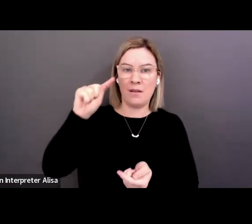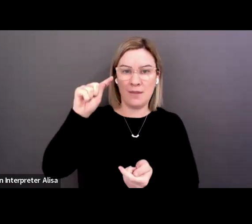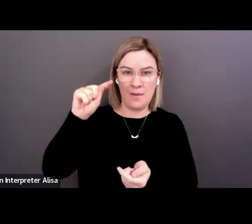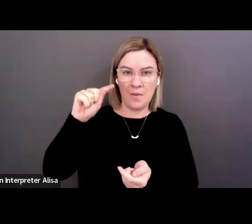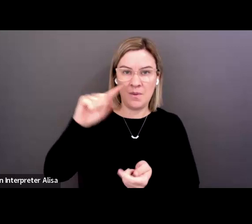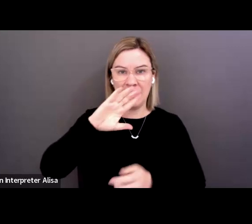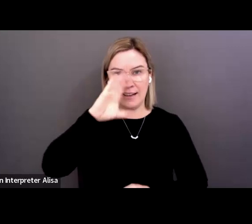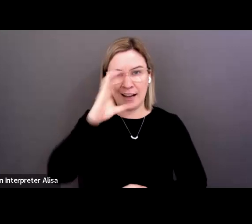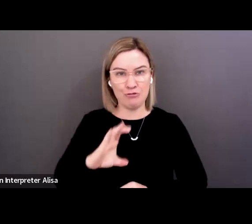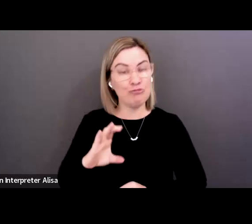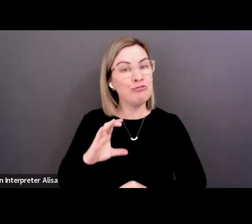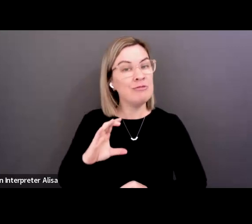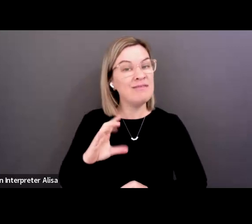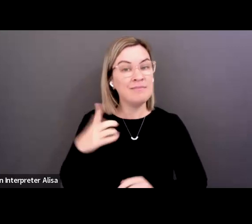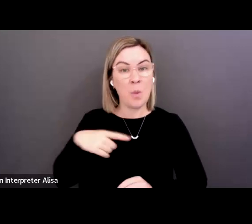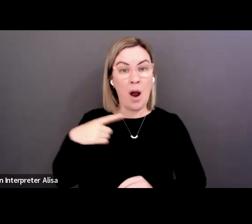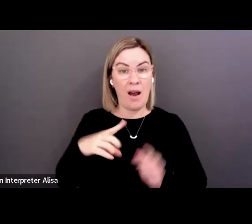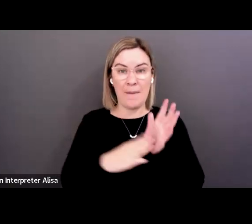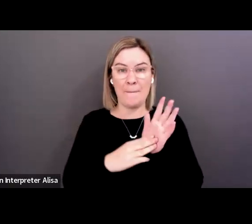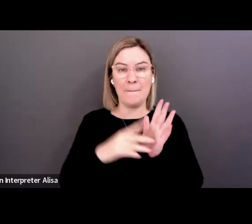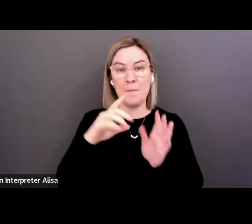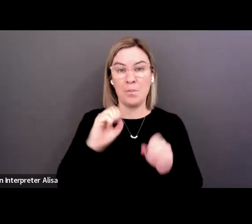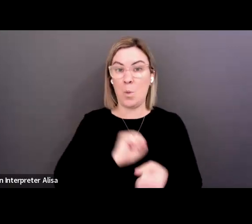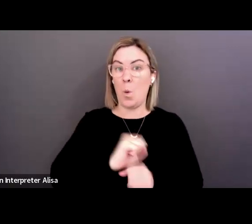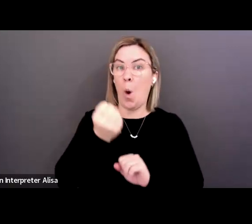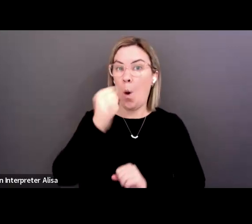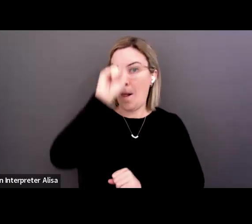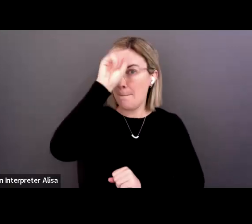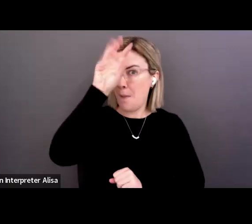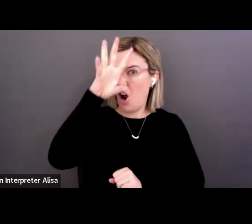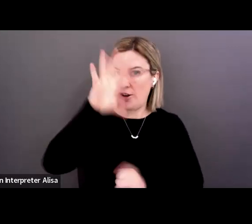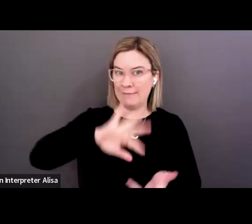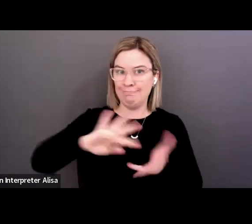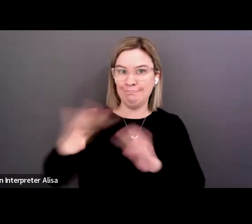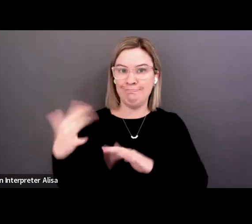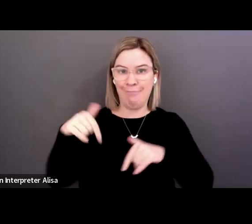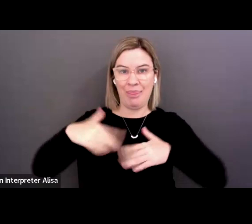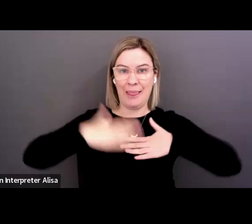Dja Wurrung country. This land is called upside down country by local